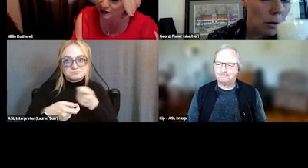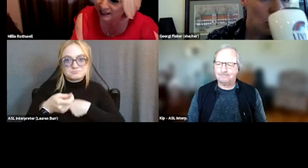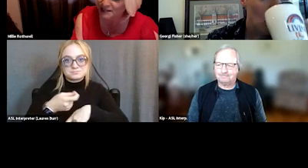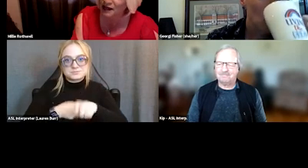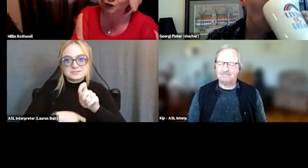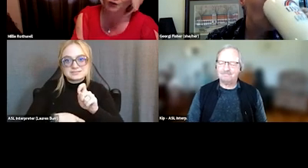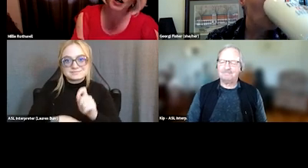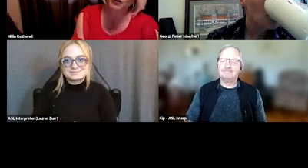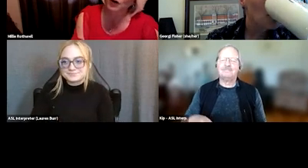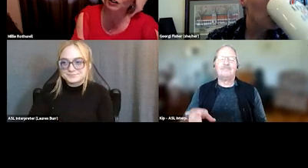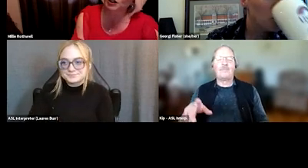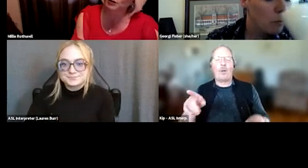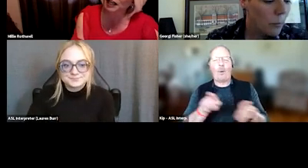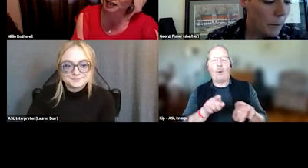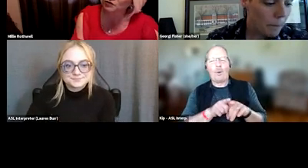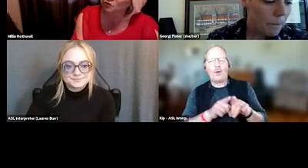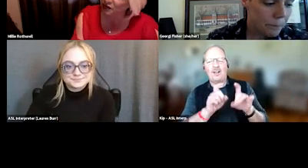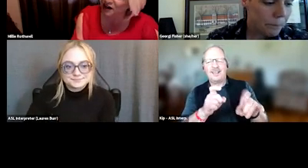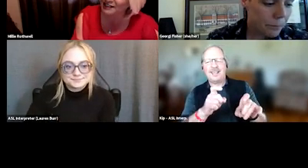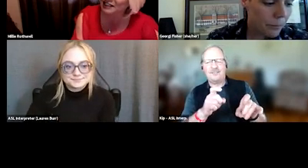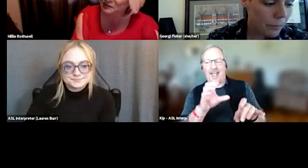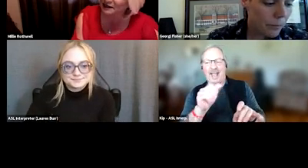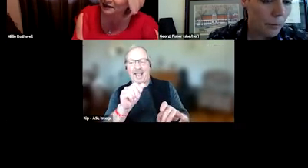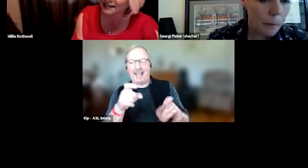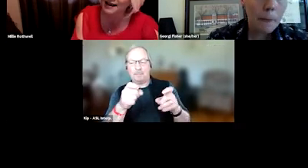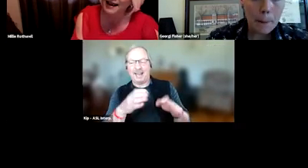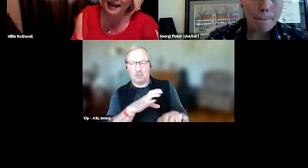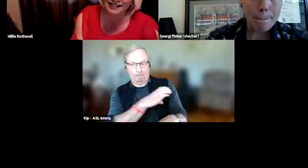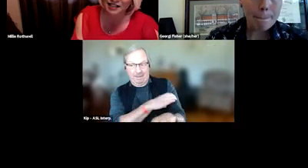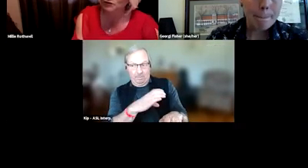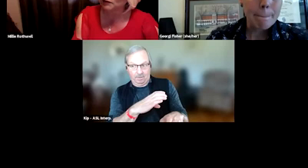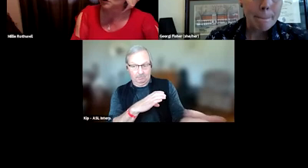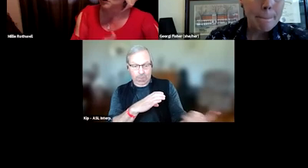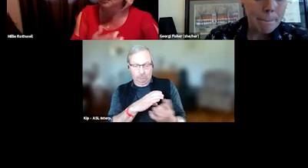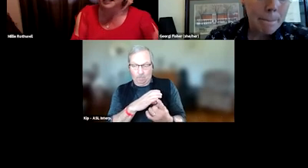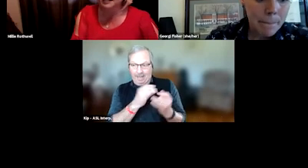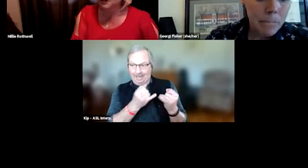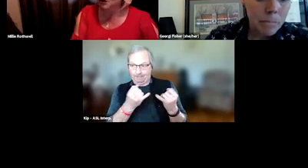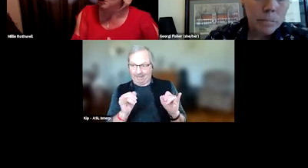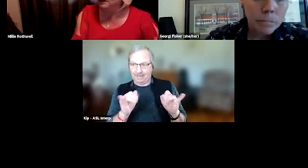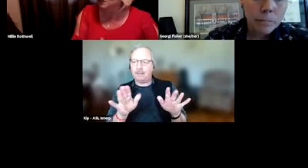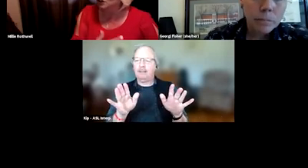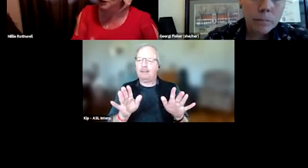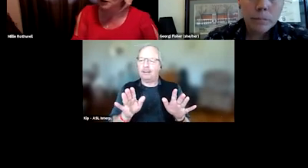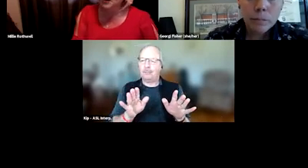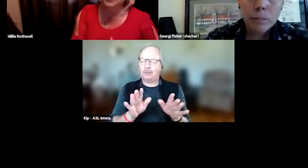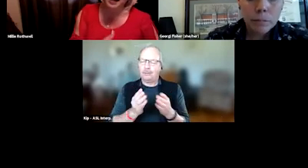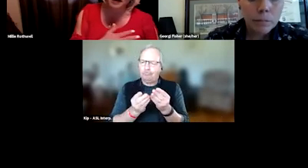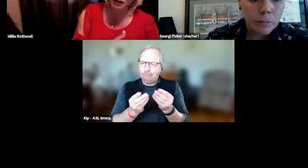the case managers to actually communicate with us independently and sometimes resolve things, you know, within each other without having